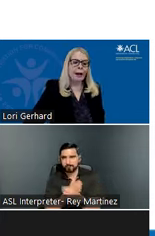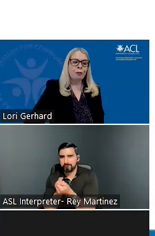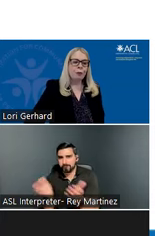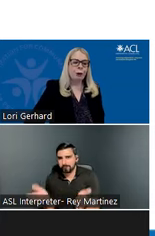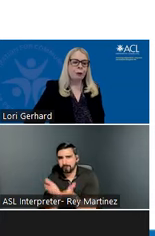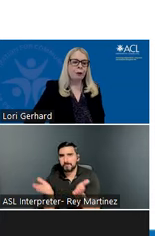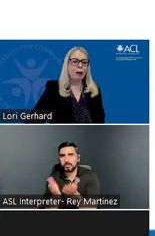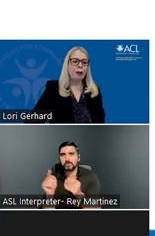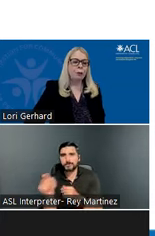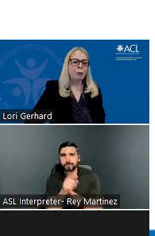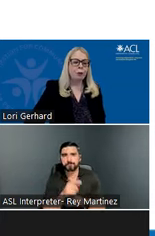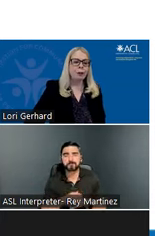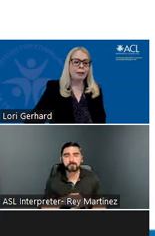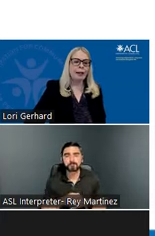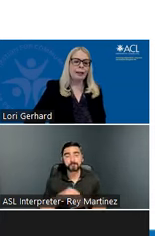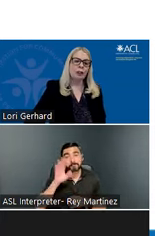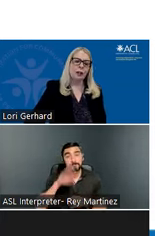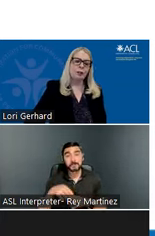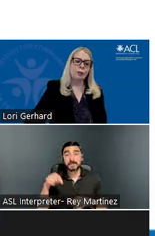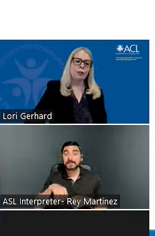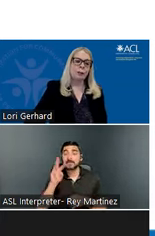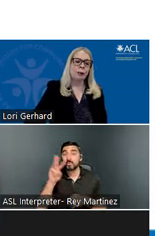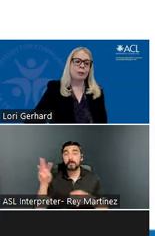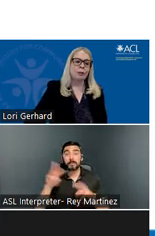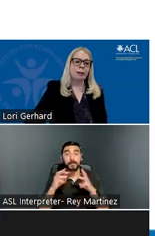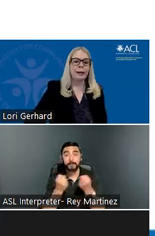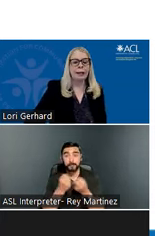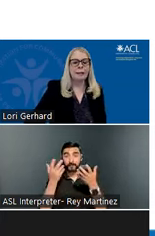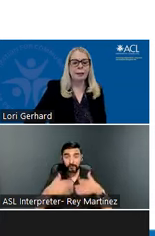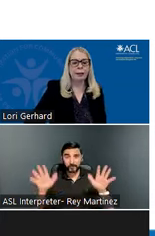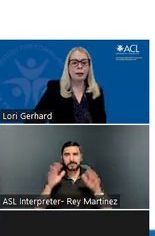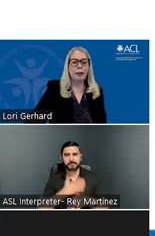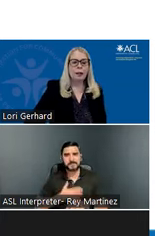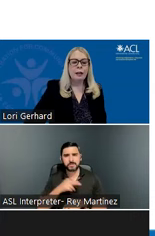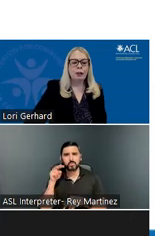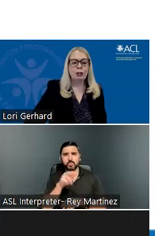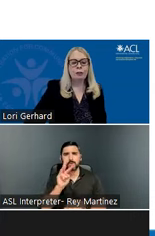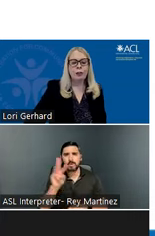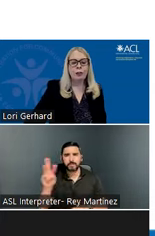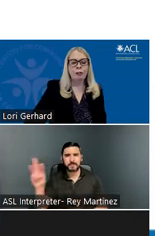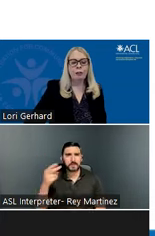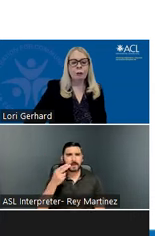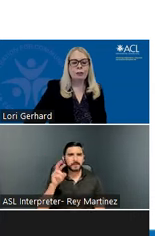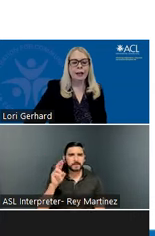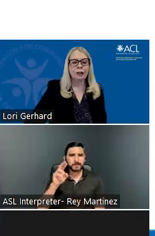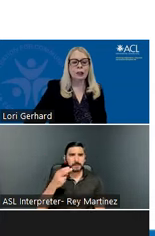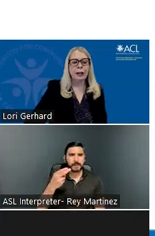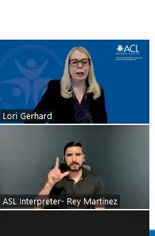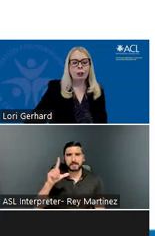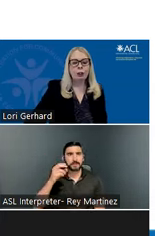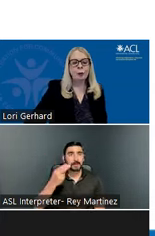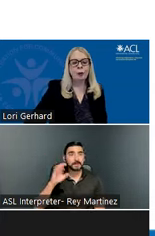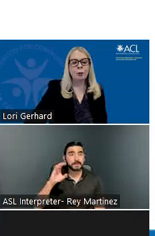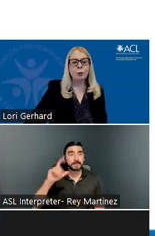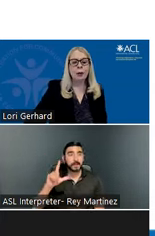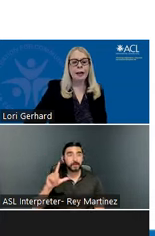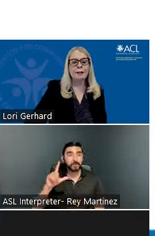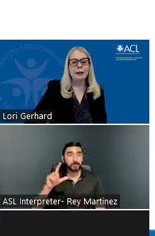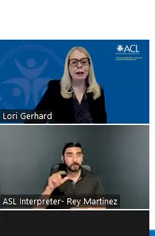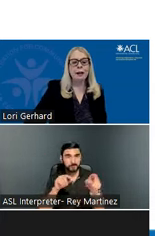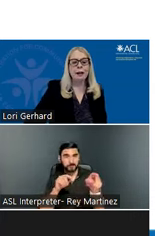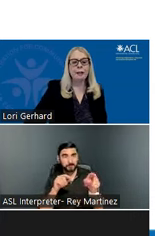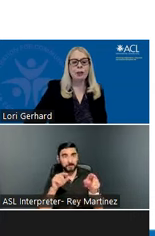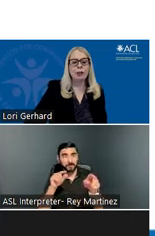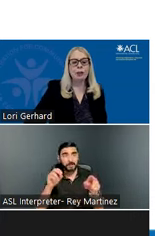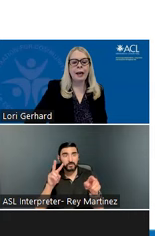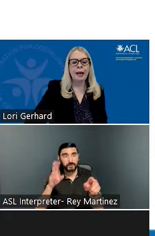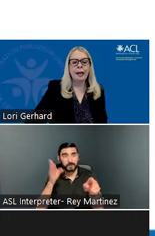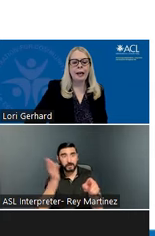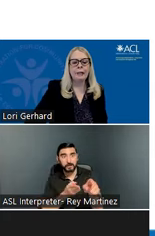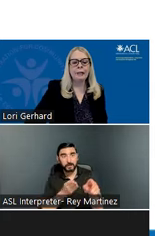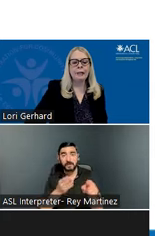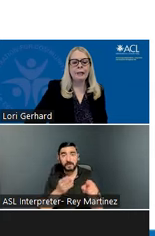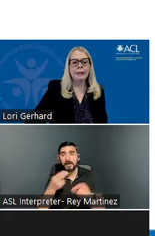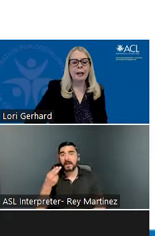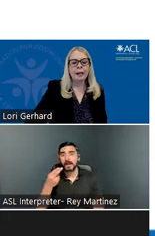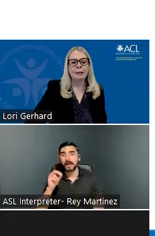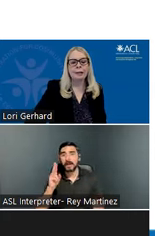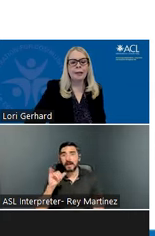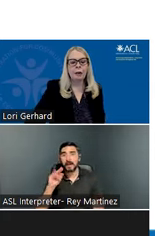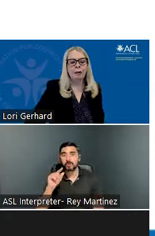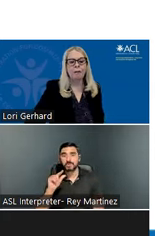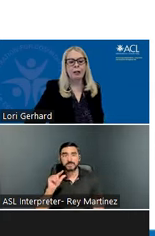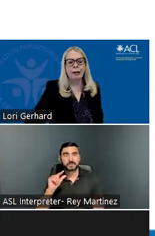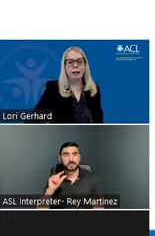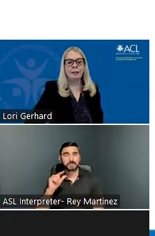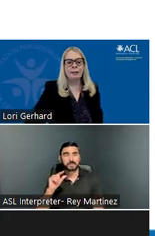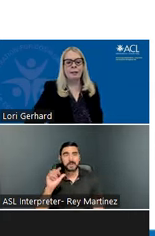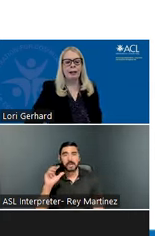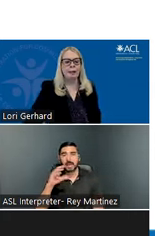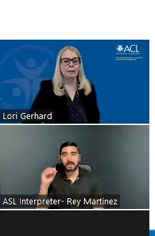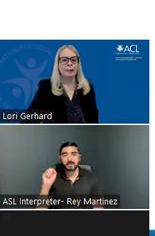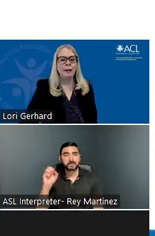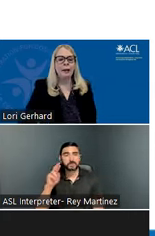After the webinar, I hope you’ll look at the HSRC website at acl.gov/HousingAndServices,